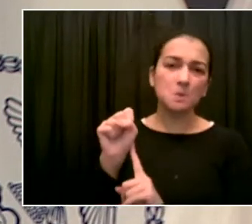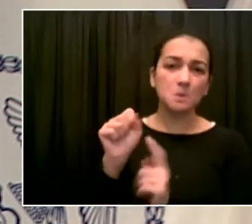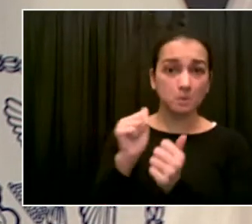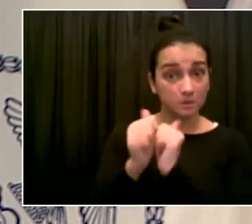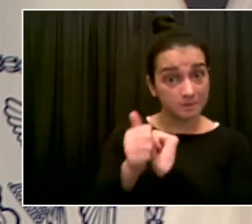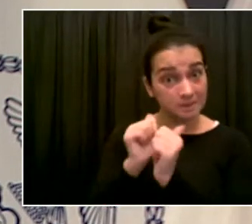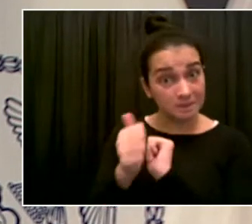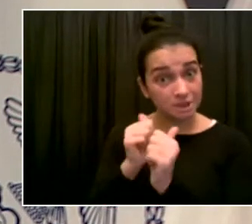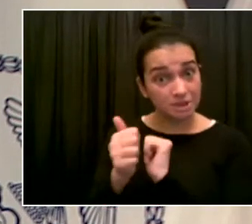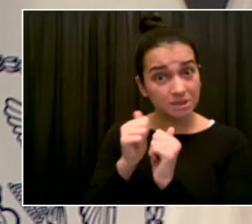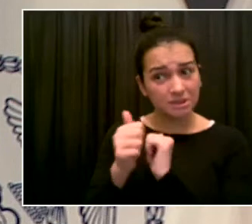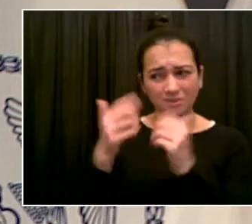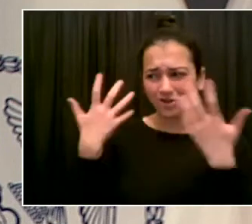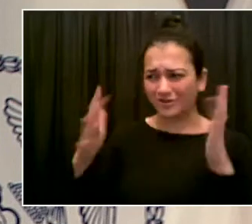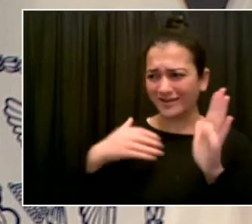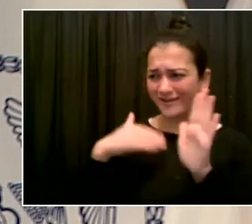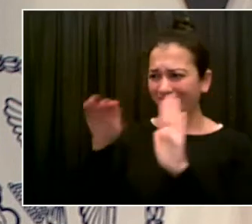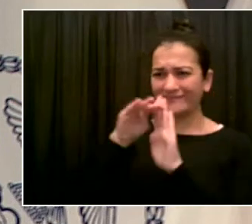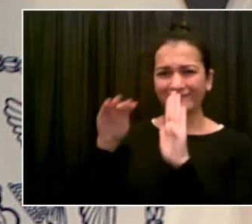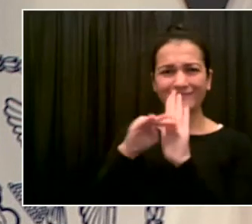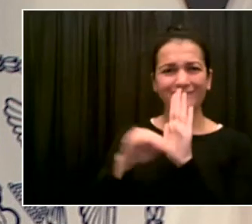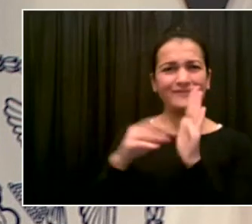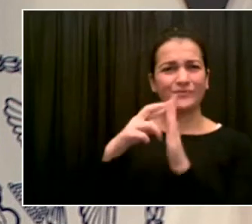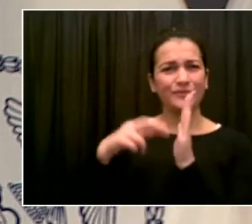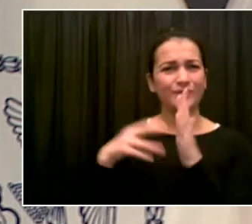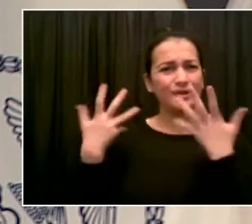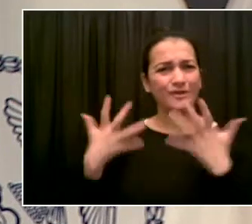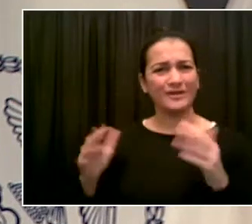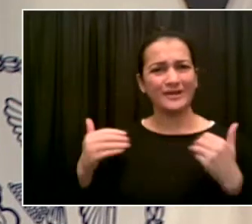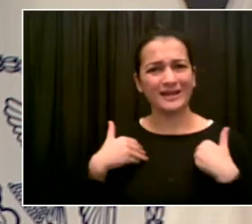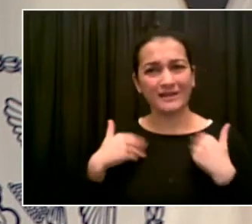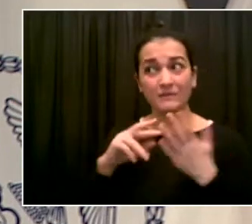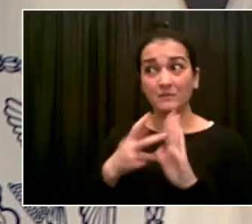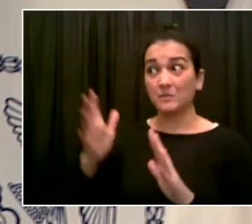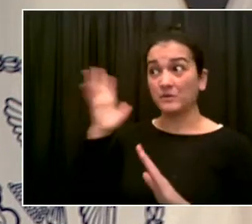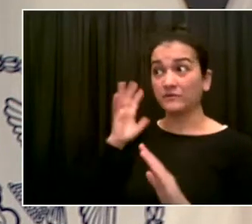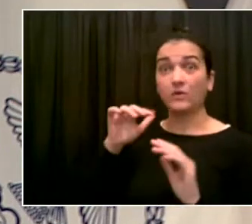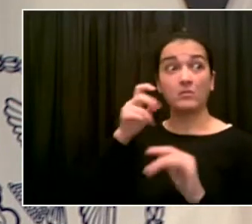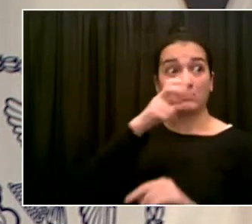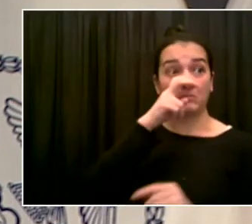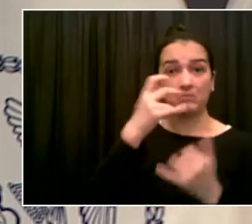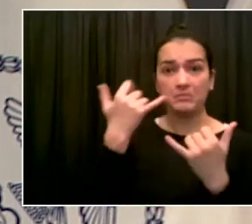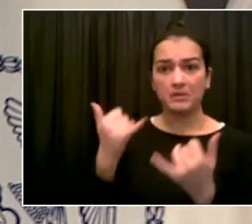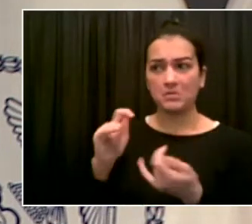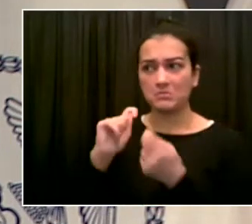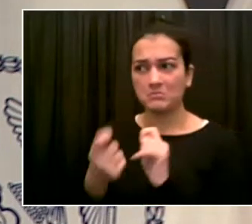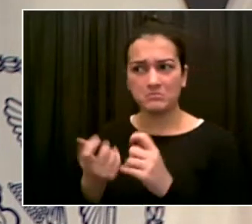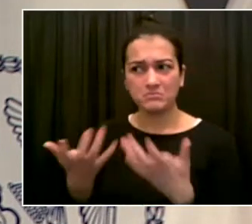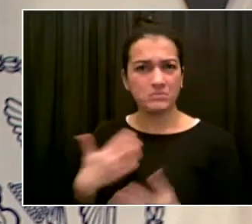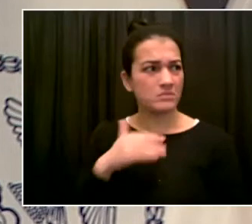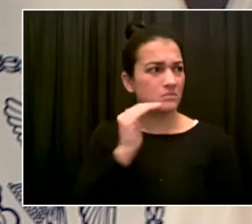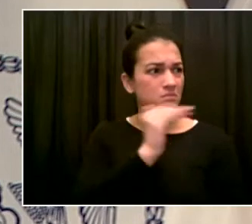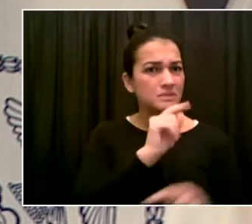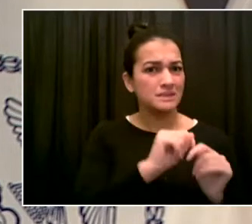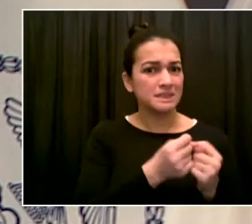SCHOOL ATHLETES NDA I THINK THAT HAS BEEN HEPLFUL. BUT THIS IS THE FIRST TIME